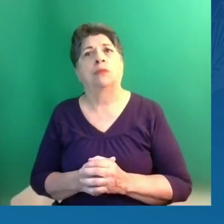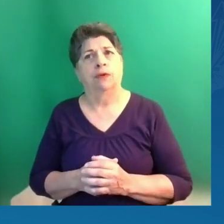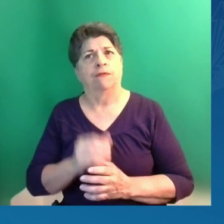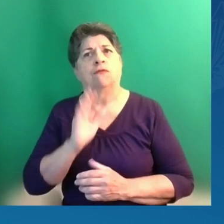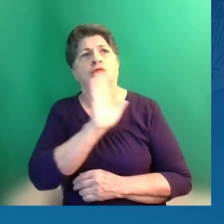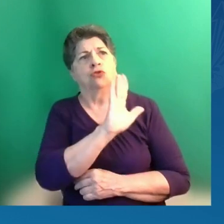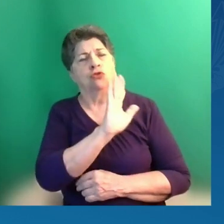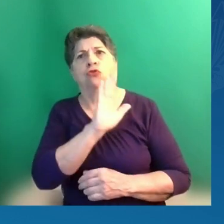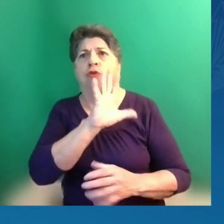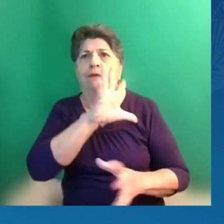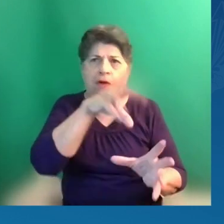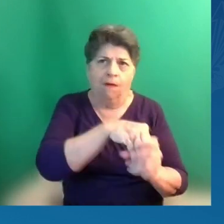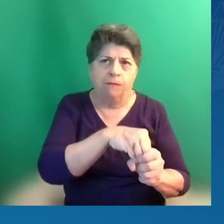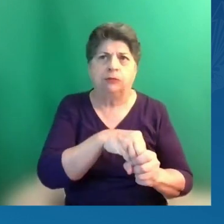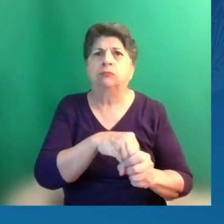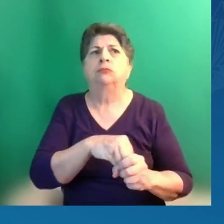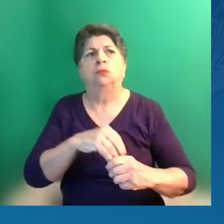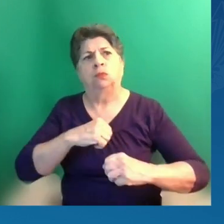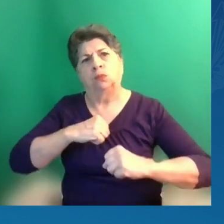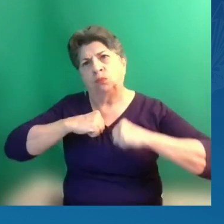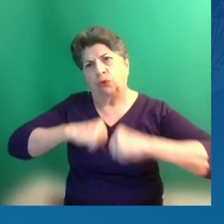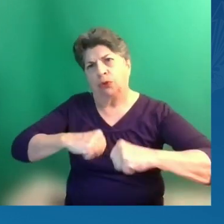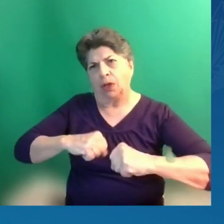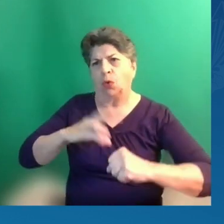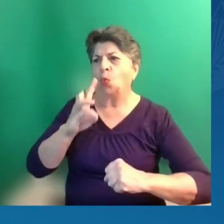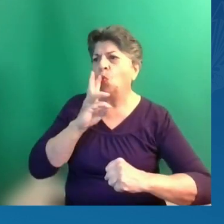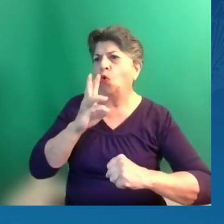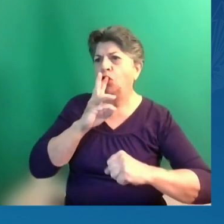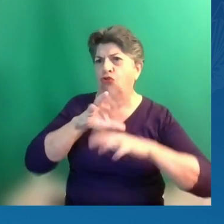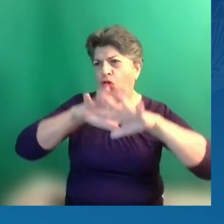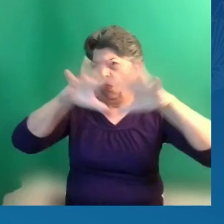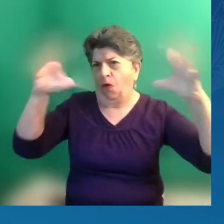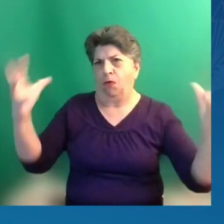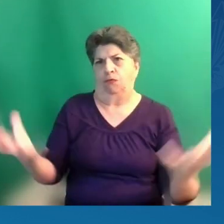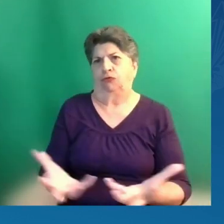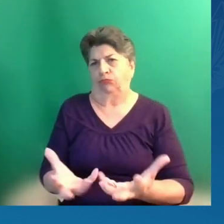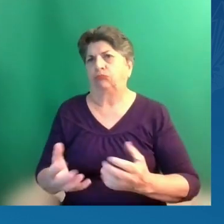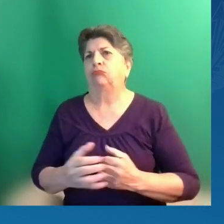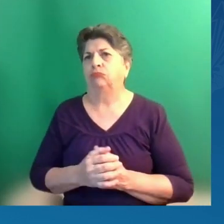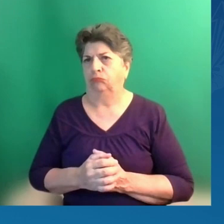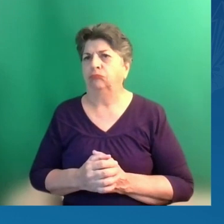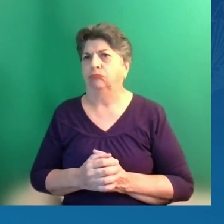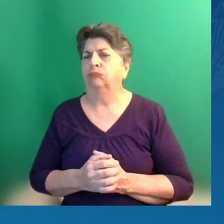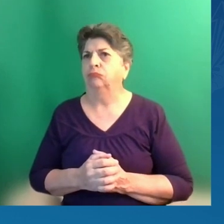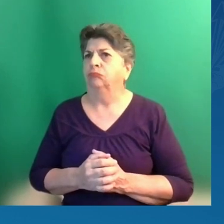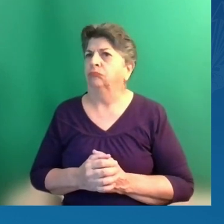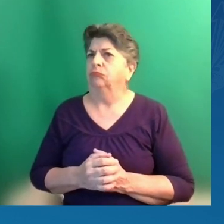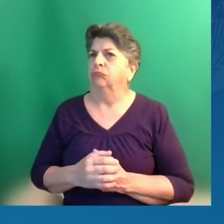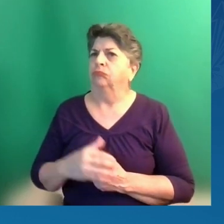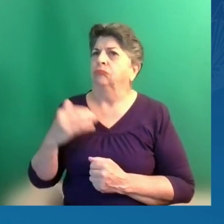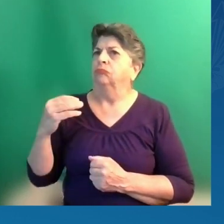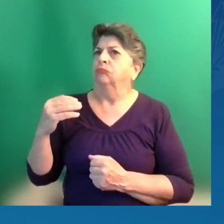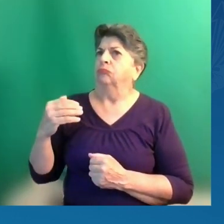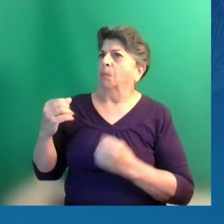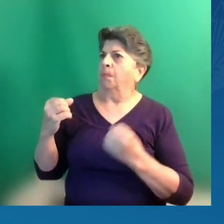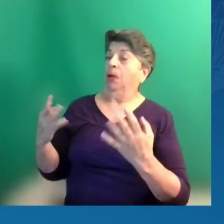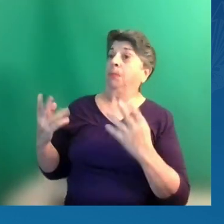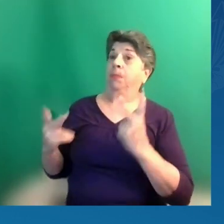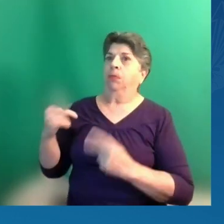It is an under heralded feature of DOD's vital work. And thank you to Vice President Harris